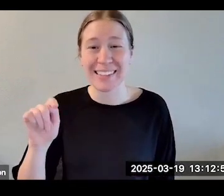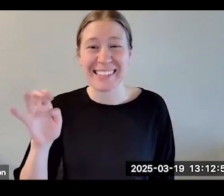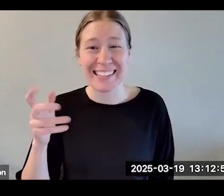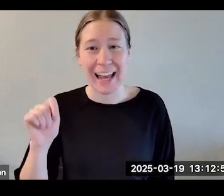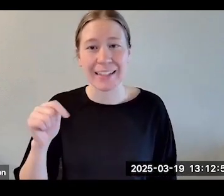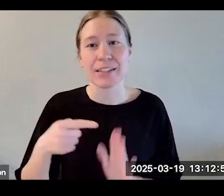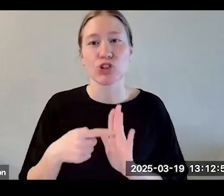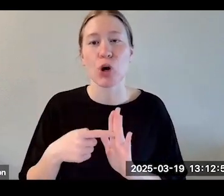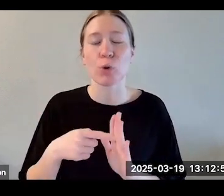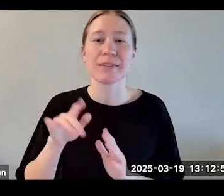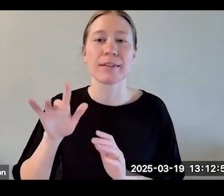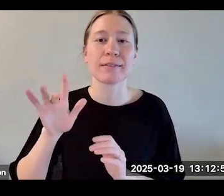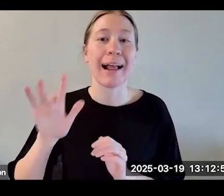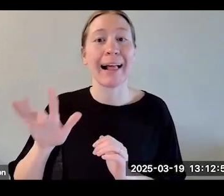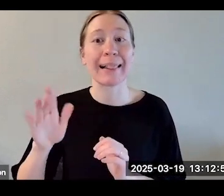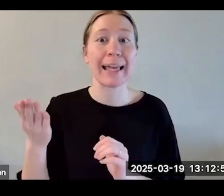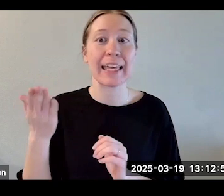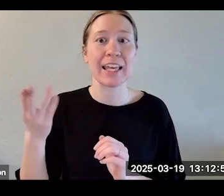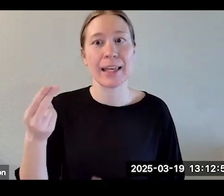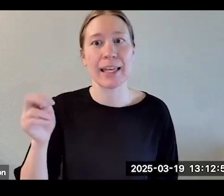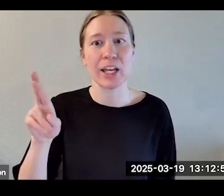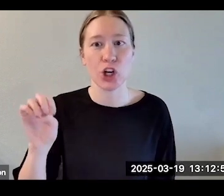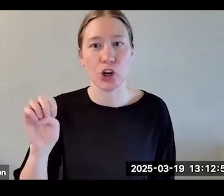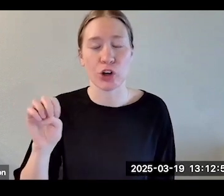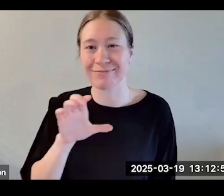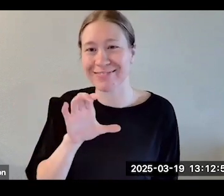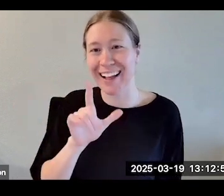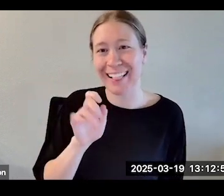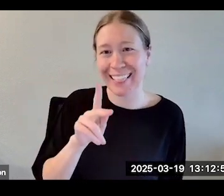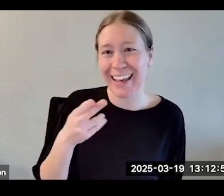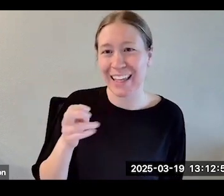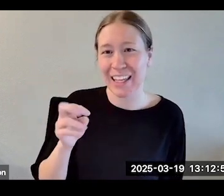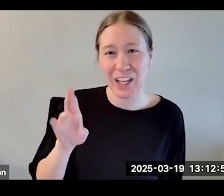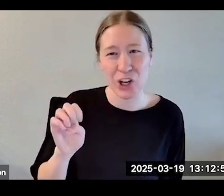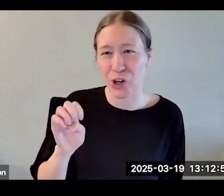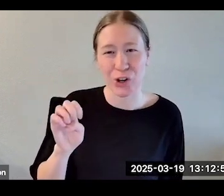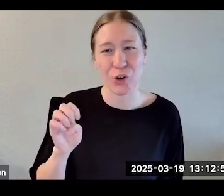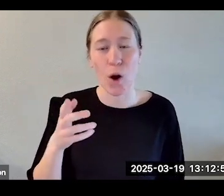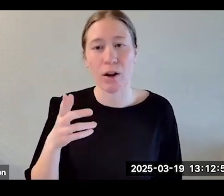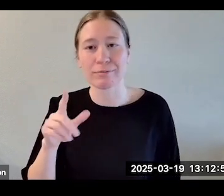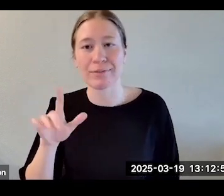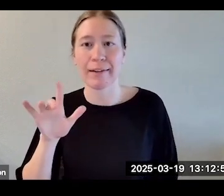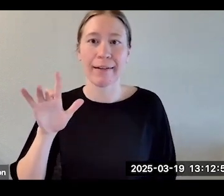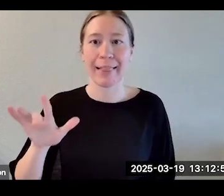or learn more can be very confusing. Especially if you have a couple of events on a page,